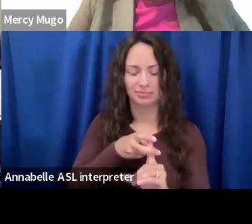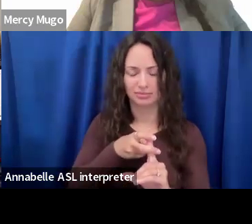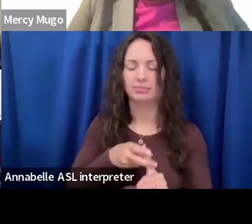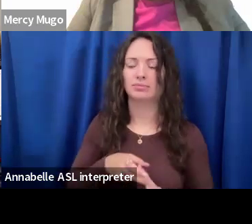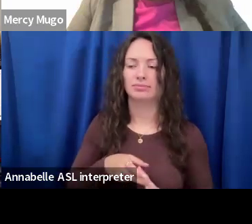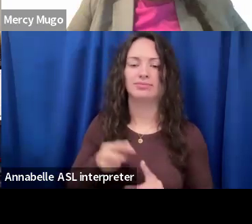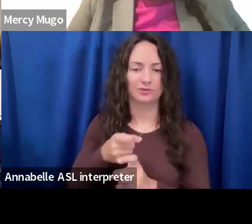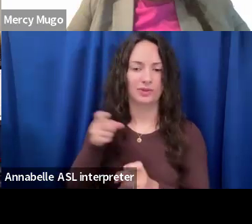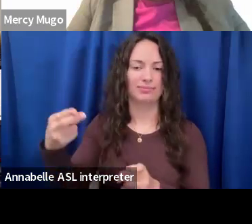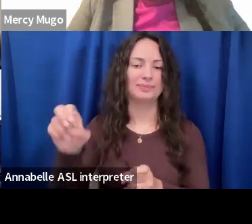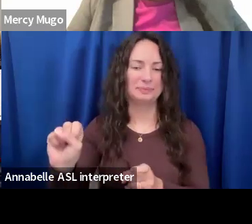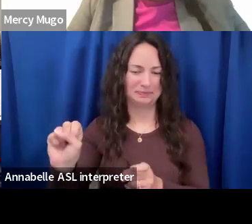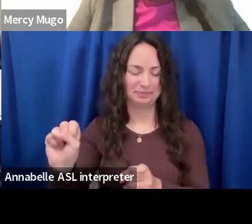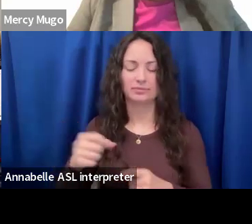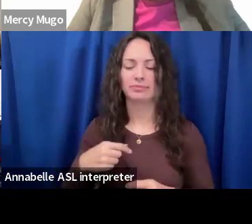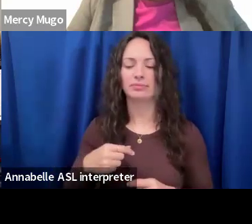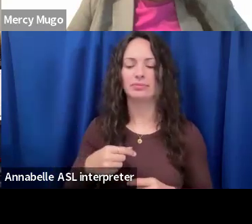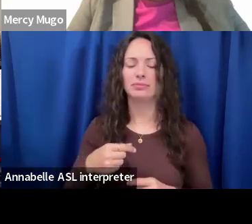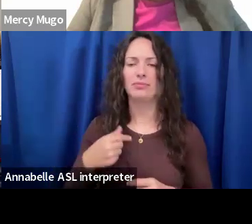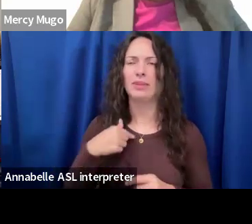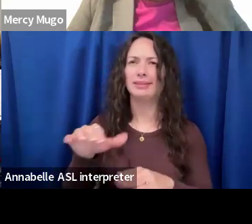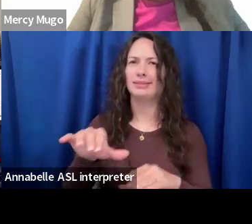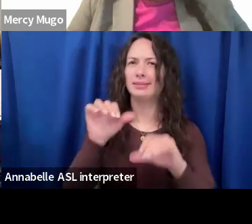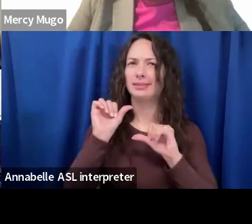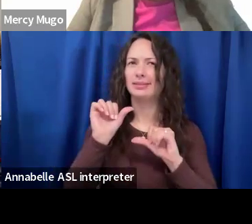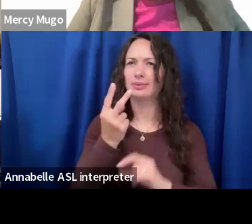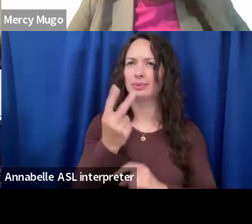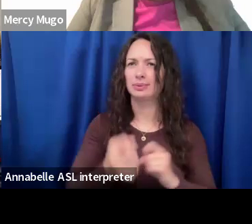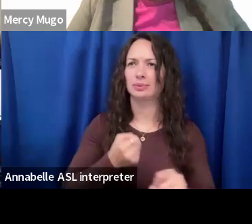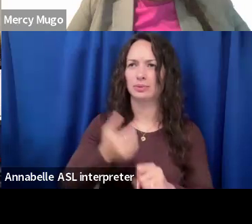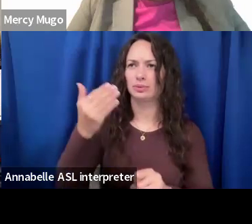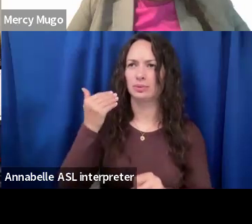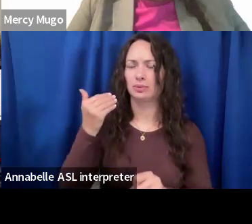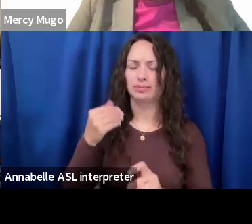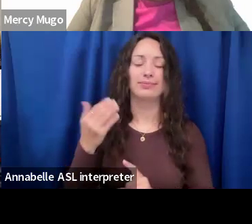I left over to use ago but the last data I looked at showed that they were called